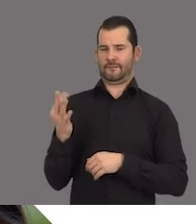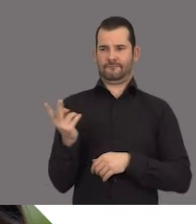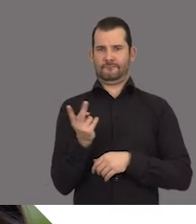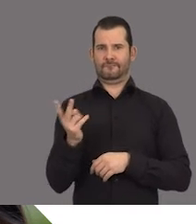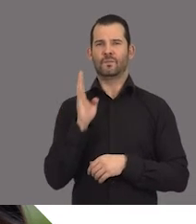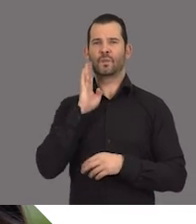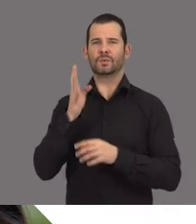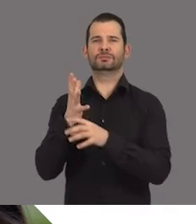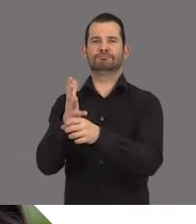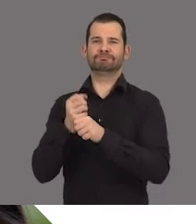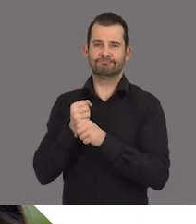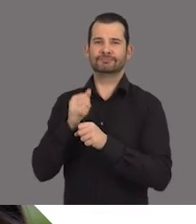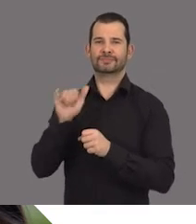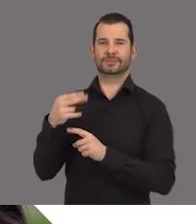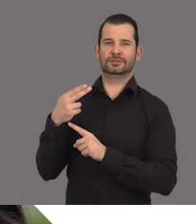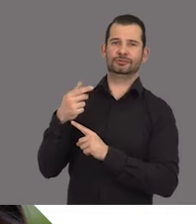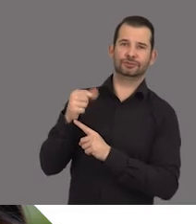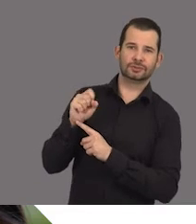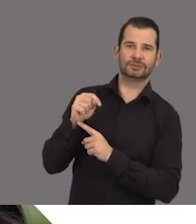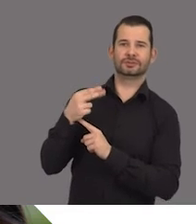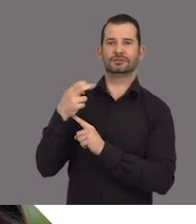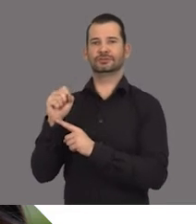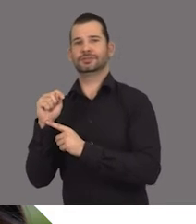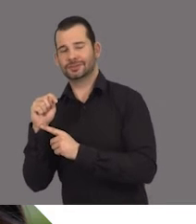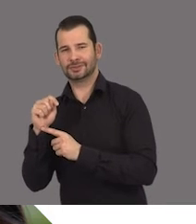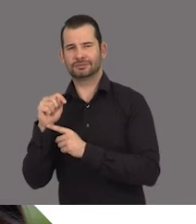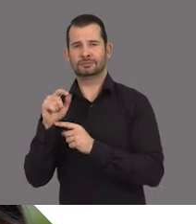The amount will be the same no matter who gets it.